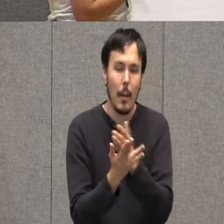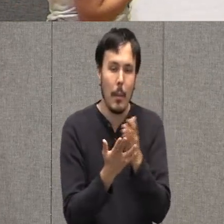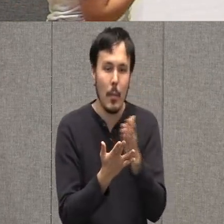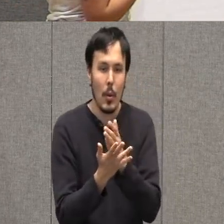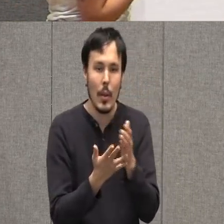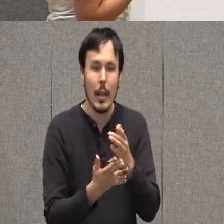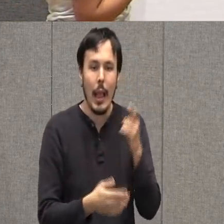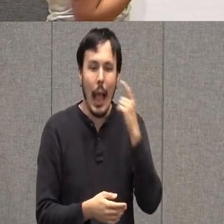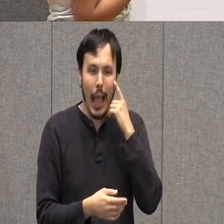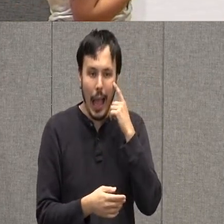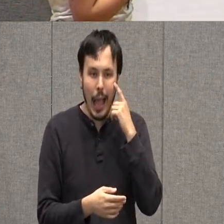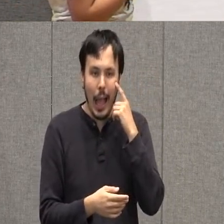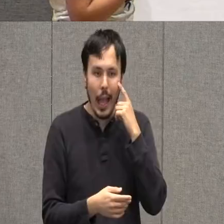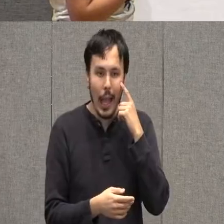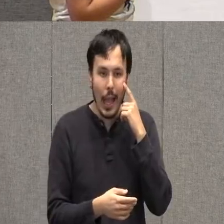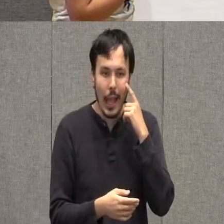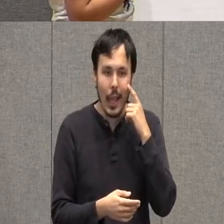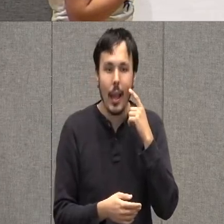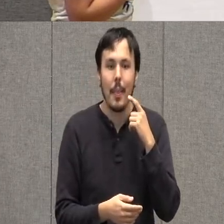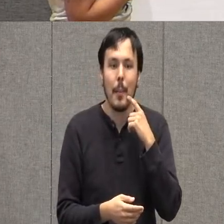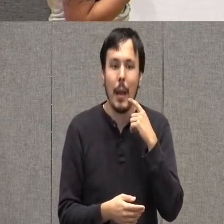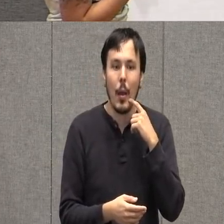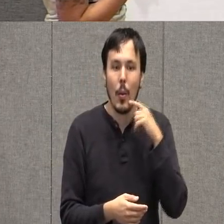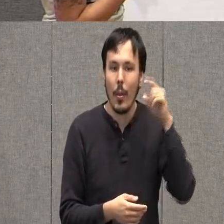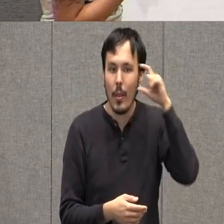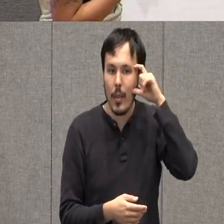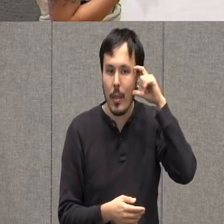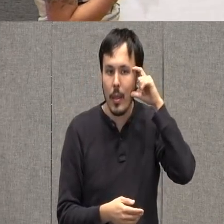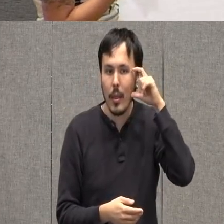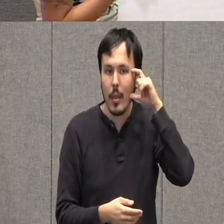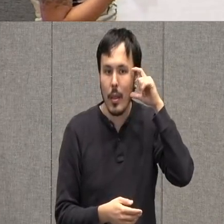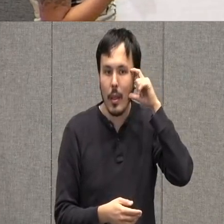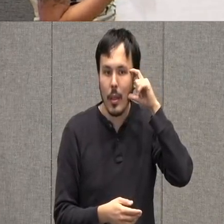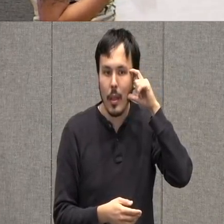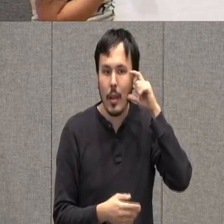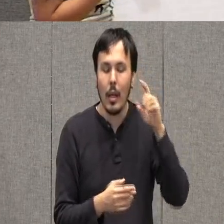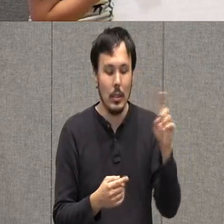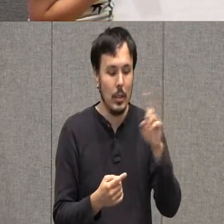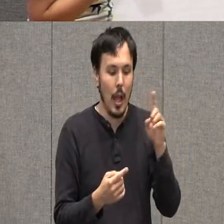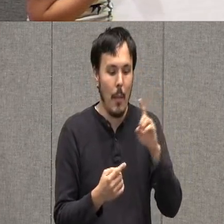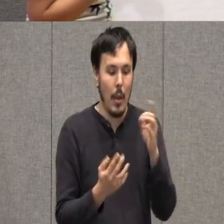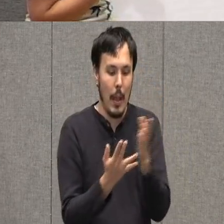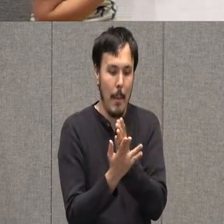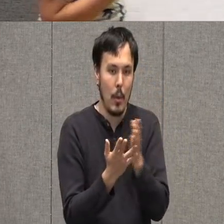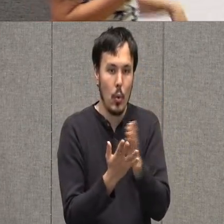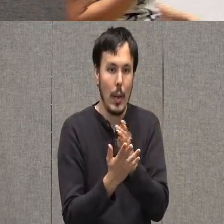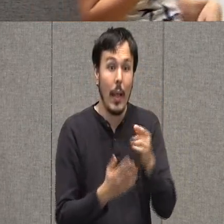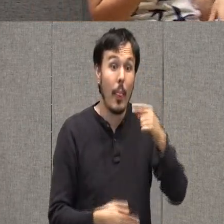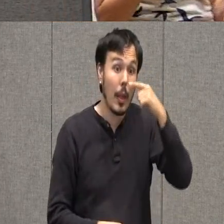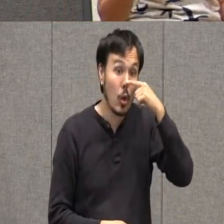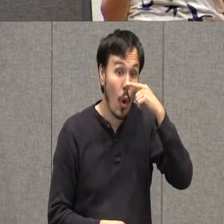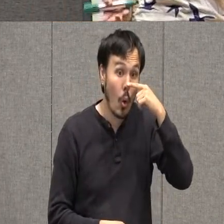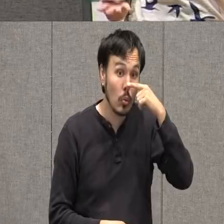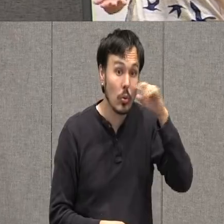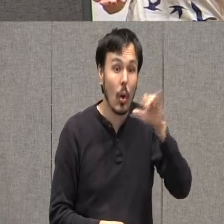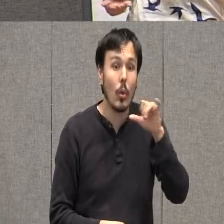And it kind of depends on your face and how long you made it. But it's somewhere between the nose and the lips. Because we're all different,